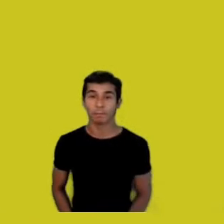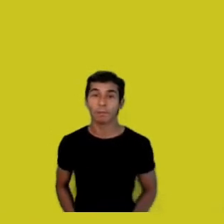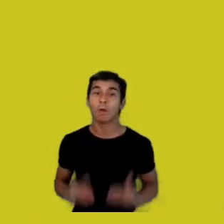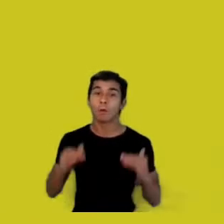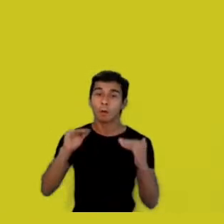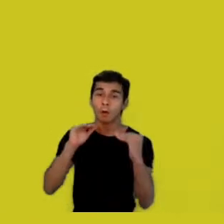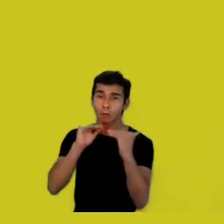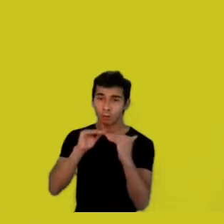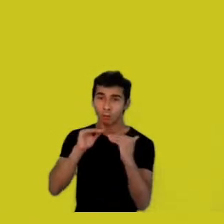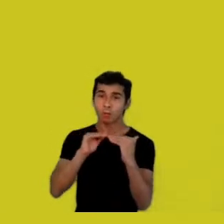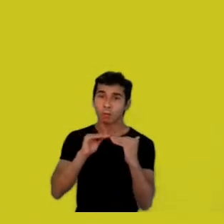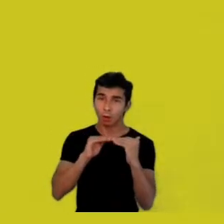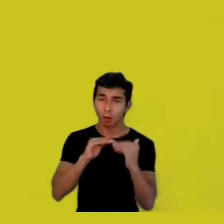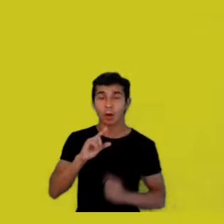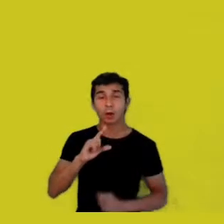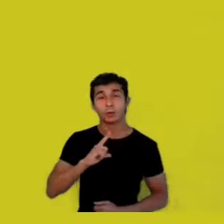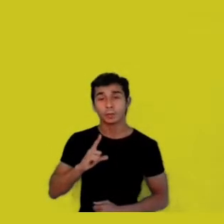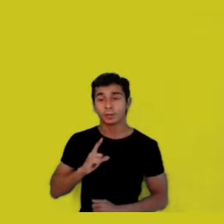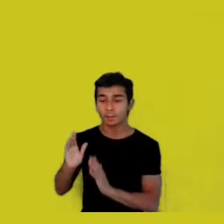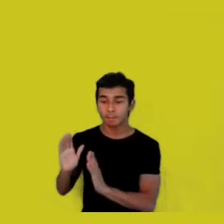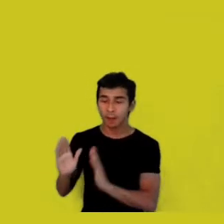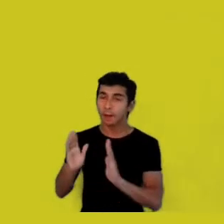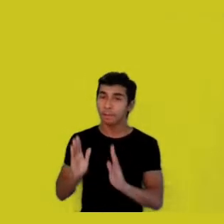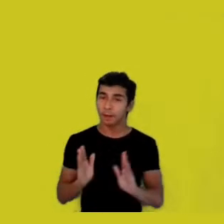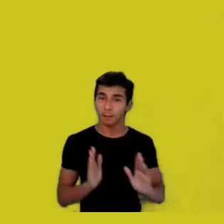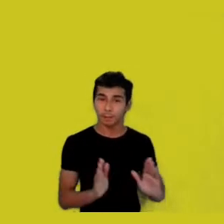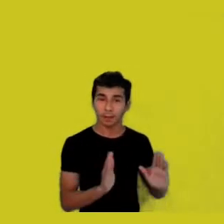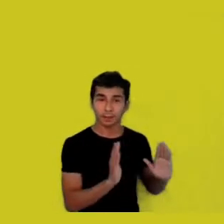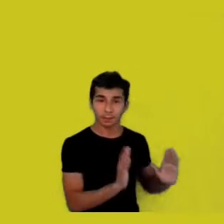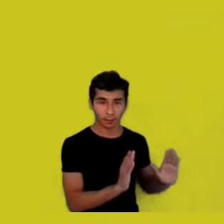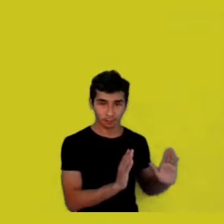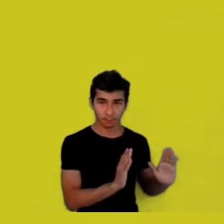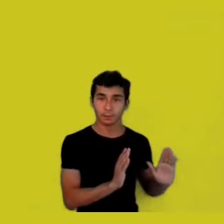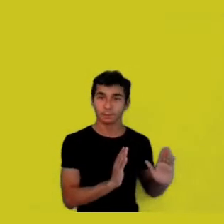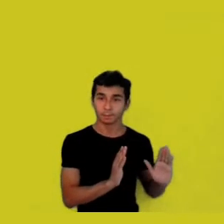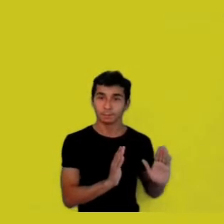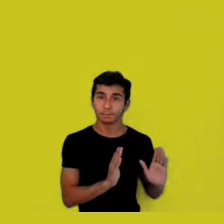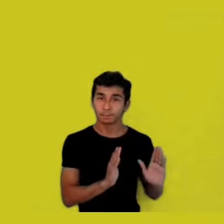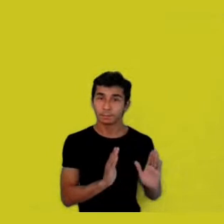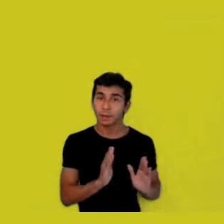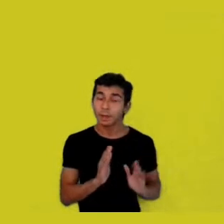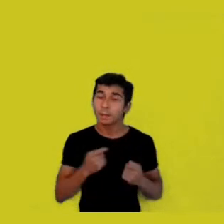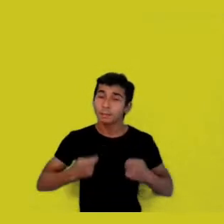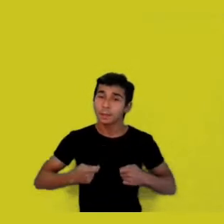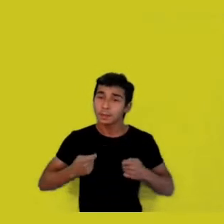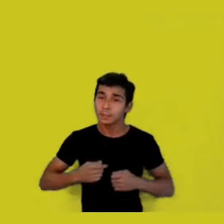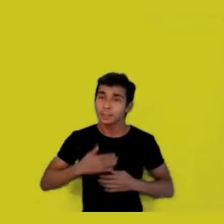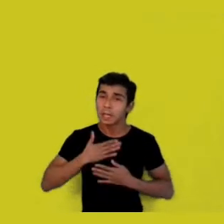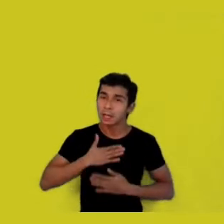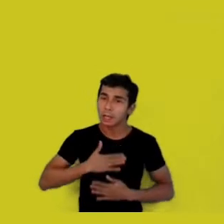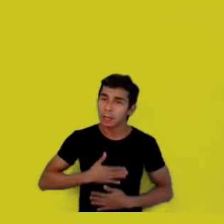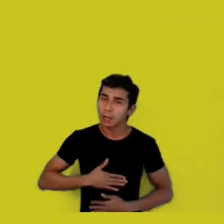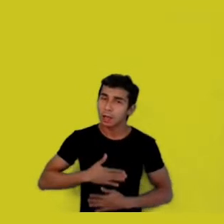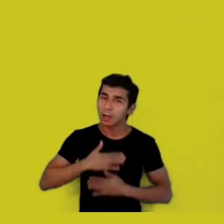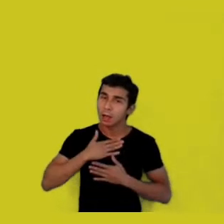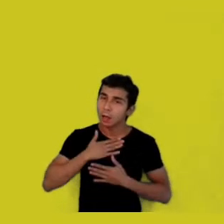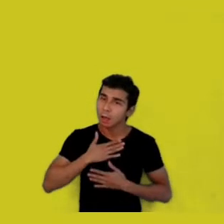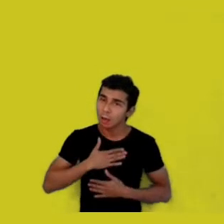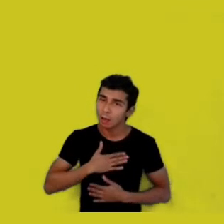There are stages. We need to be calm, unwind.